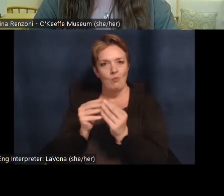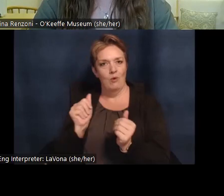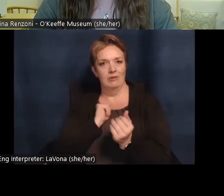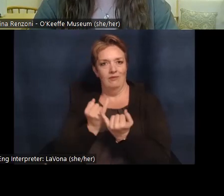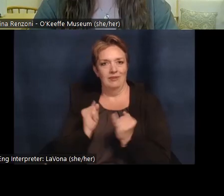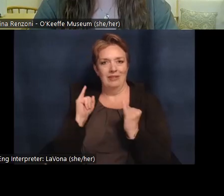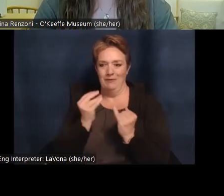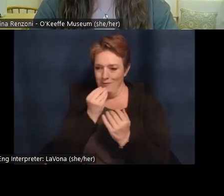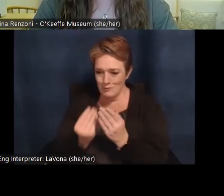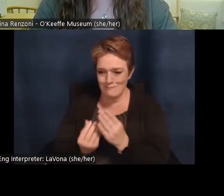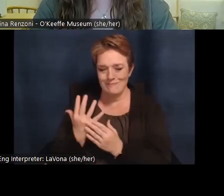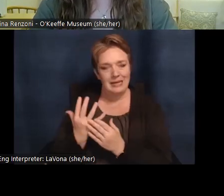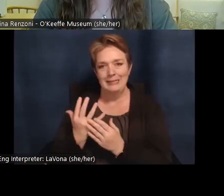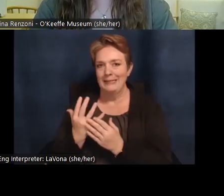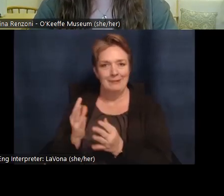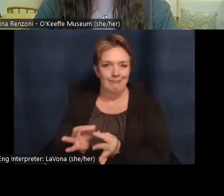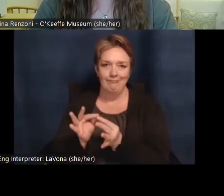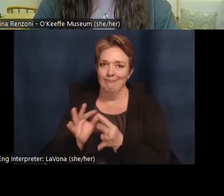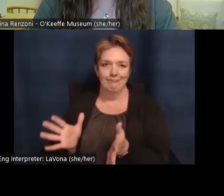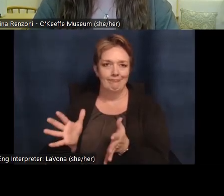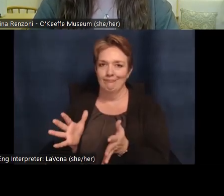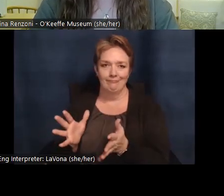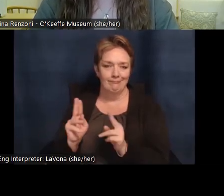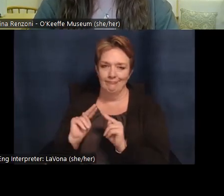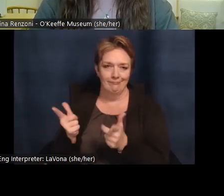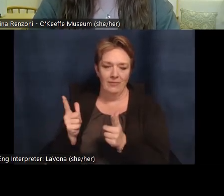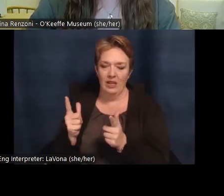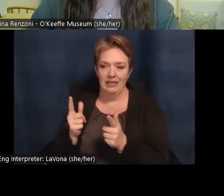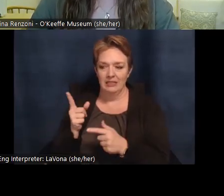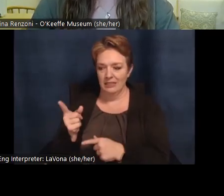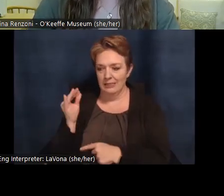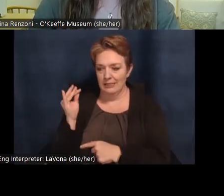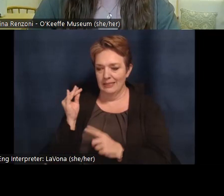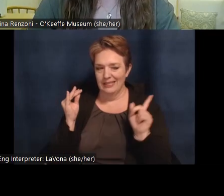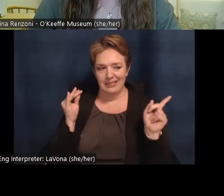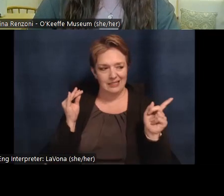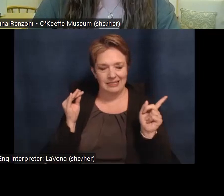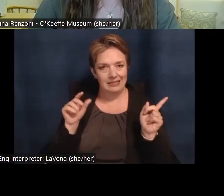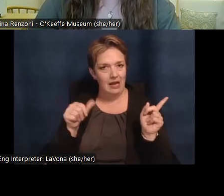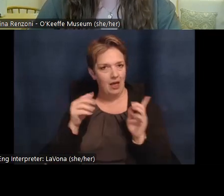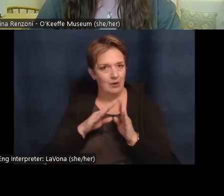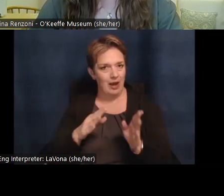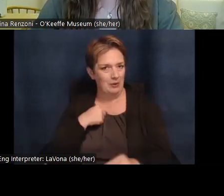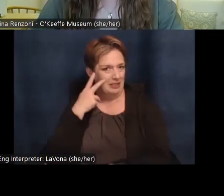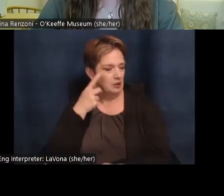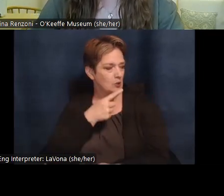Unfortunately, the garden is a huge failure and she can't stop thinking about that house that she saw in Abiquiú.